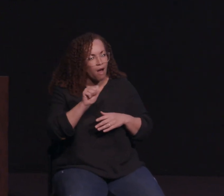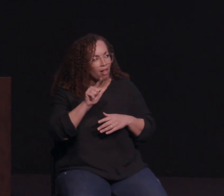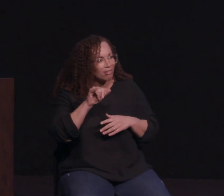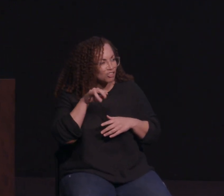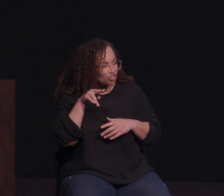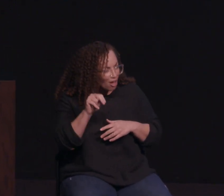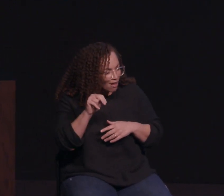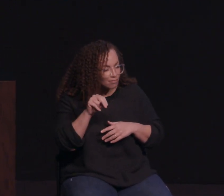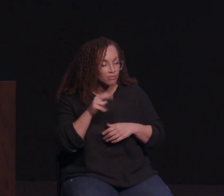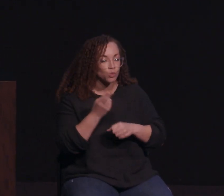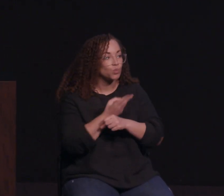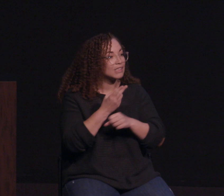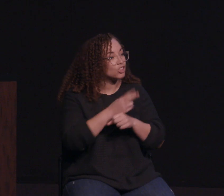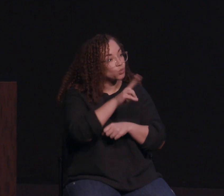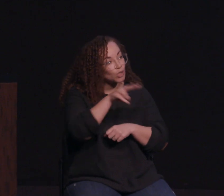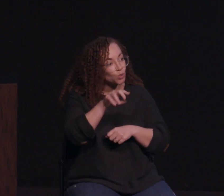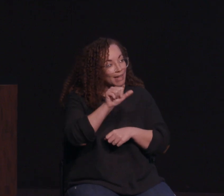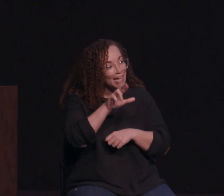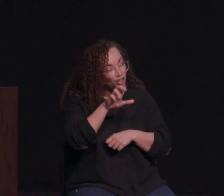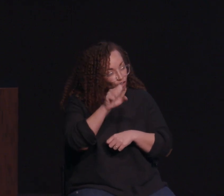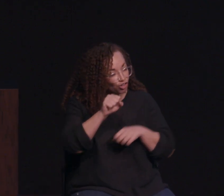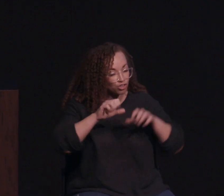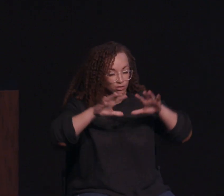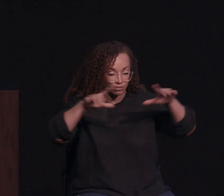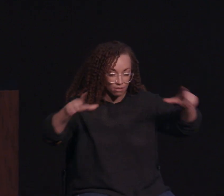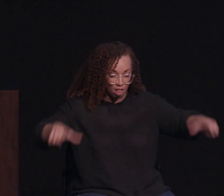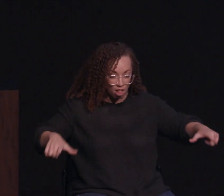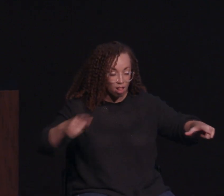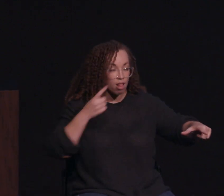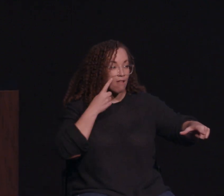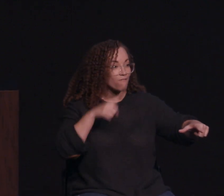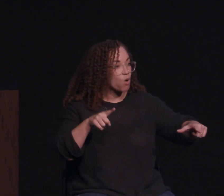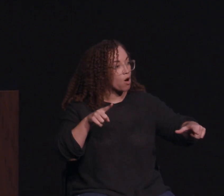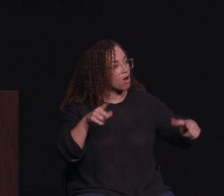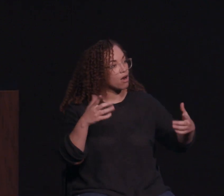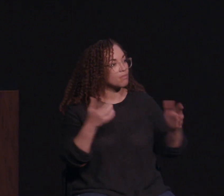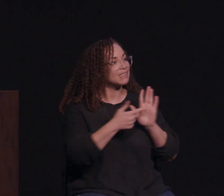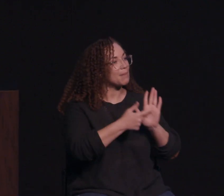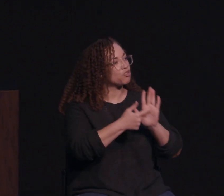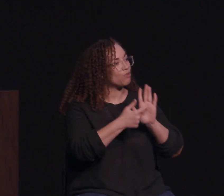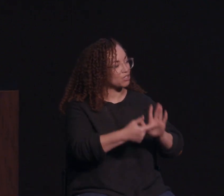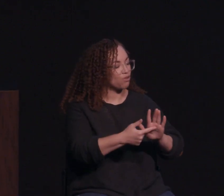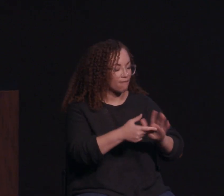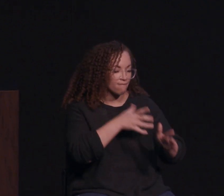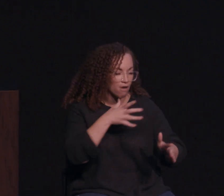uses 22 acres as a demonstration farm, farmer training site, and space for cultivating traditional